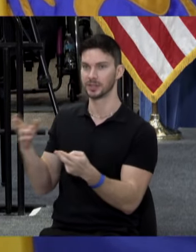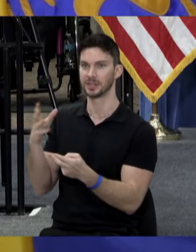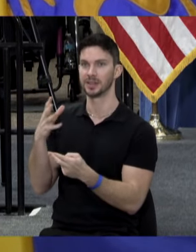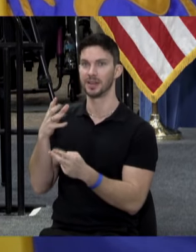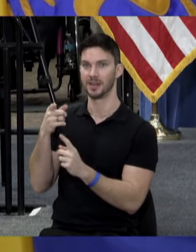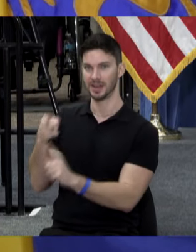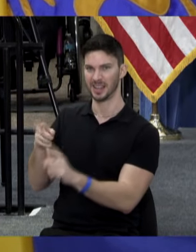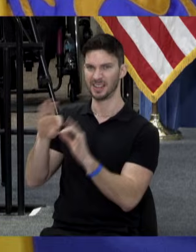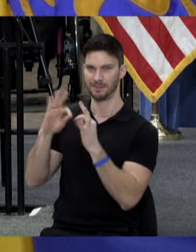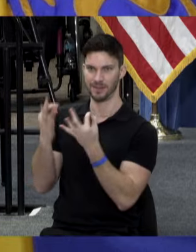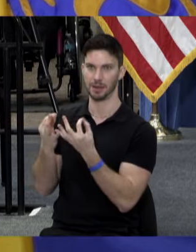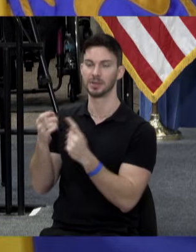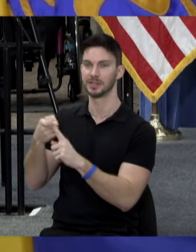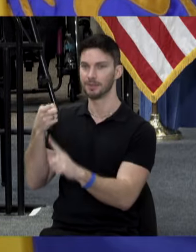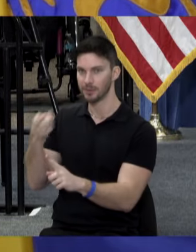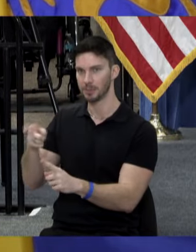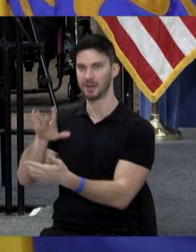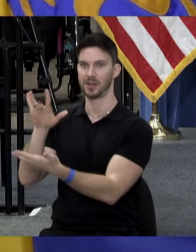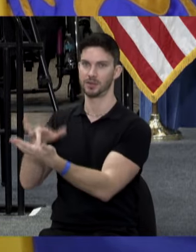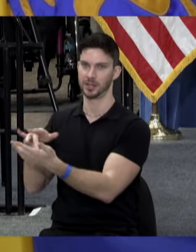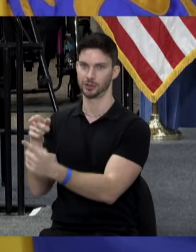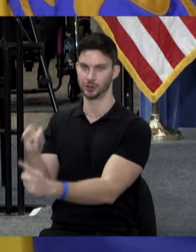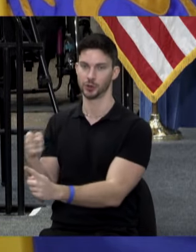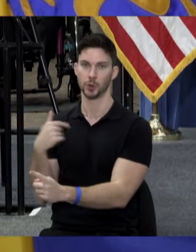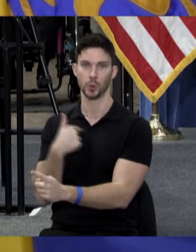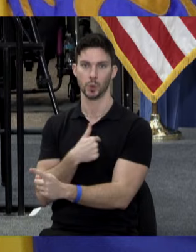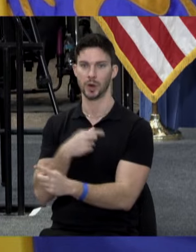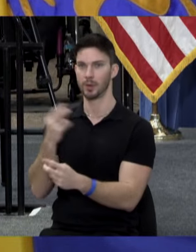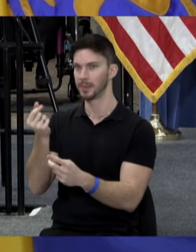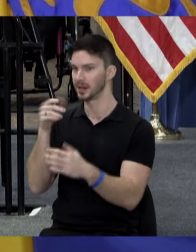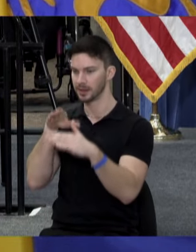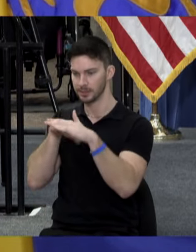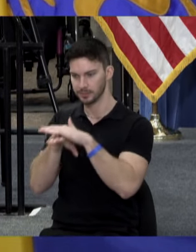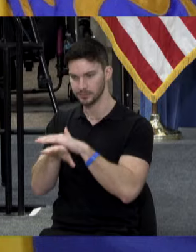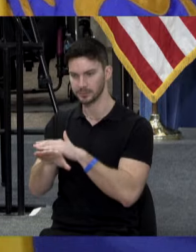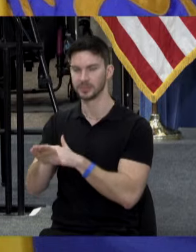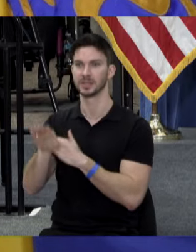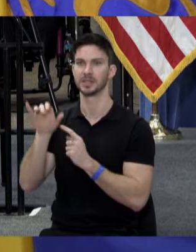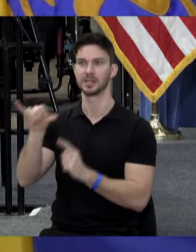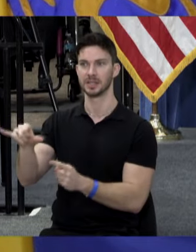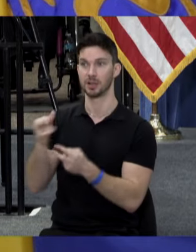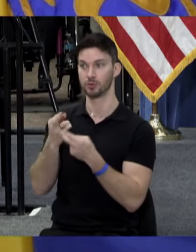and Dana Reed Foundation. We were immediately integrated into their paralysis resource center,